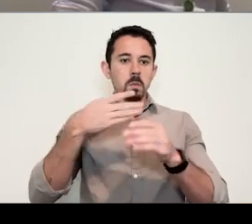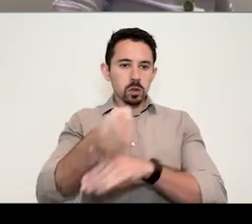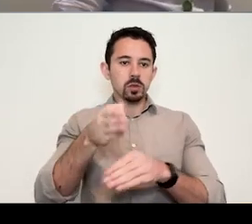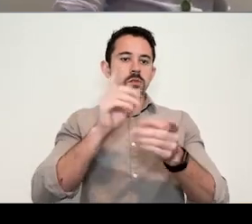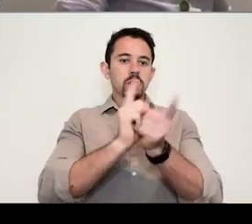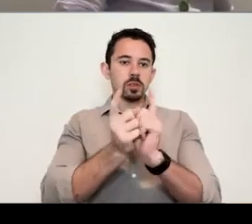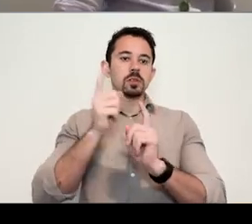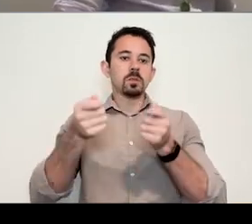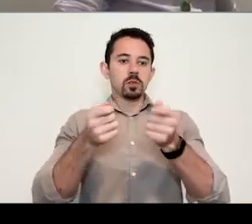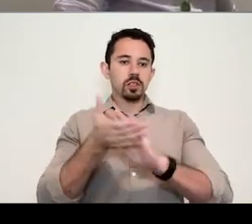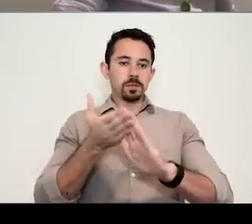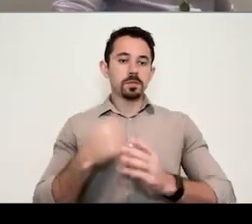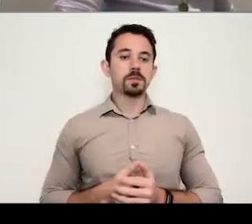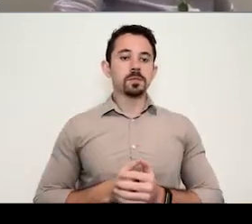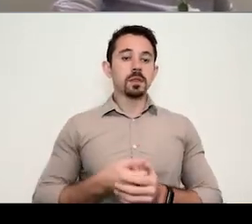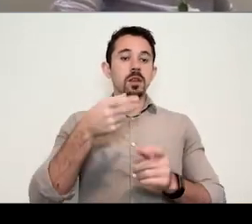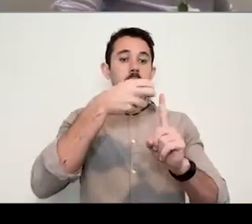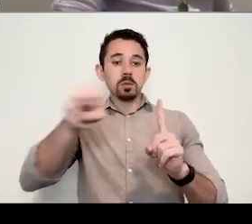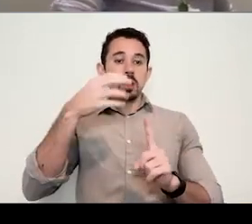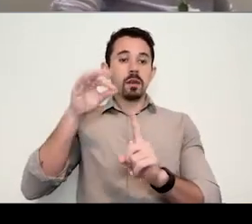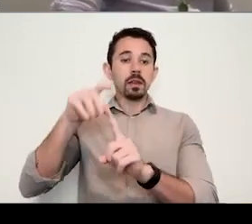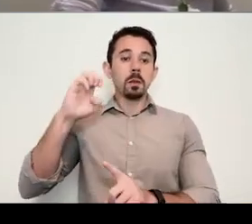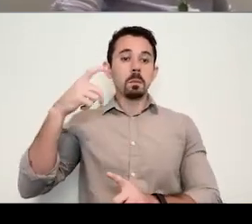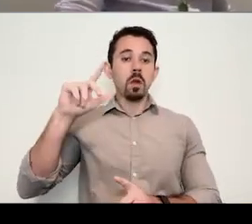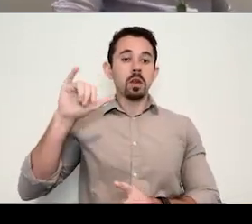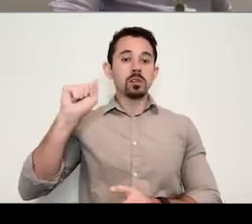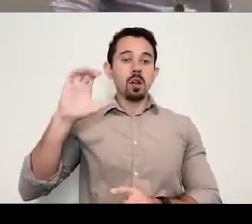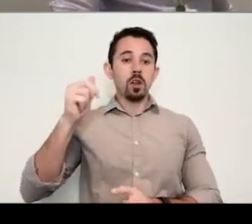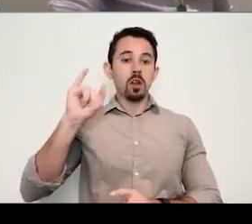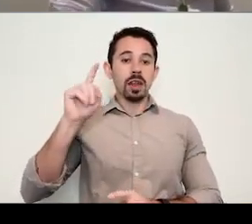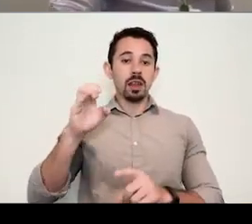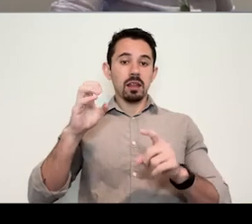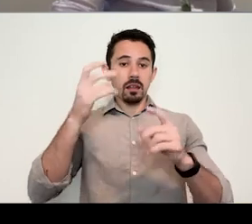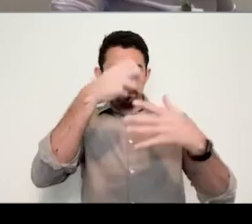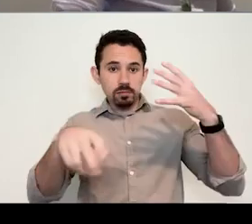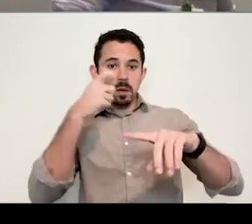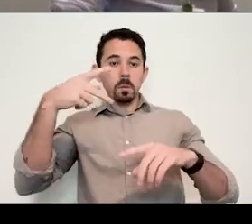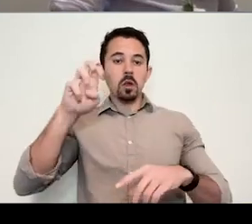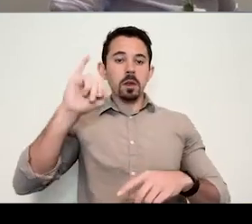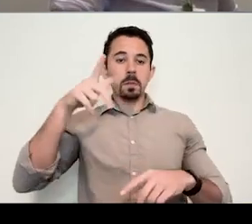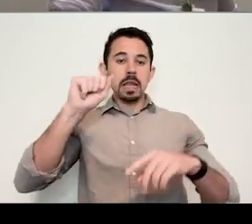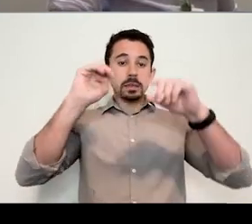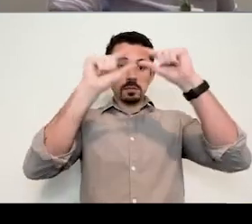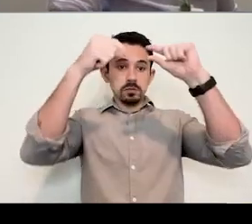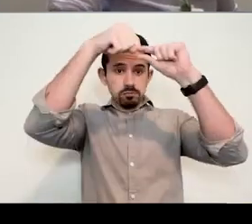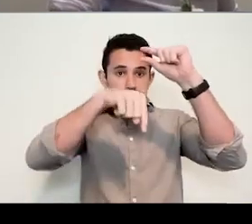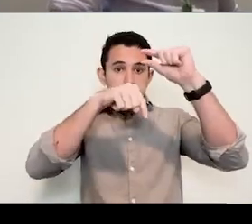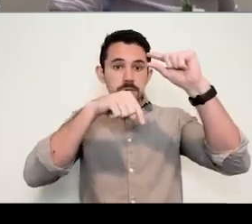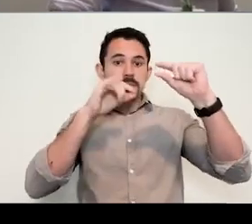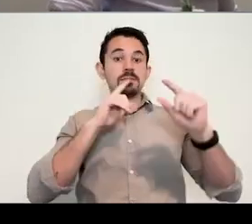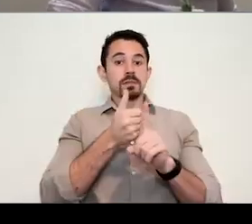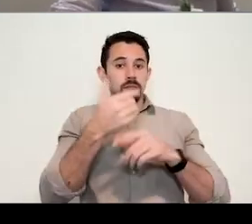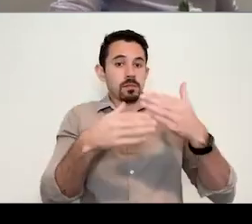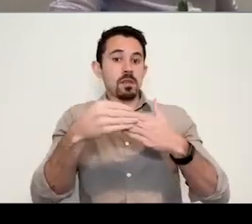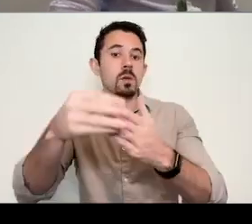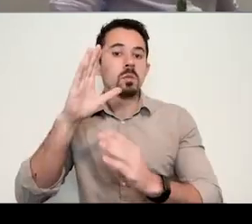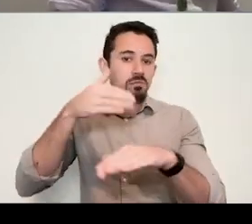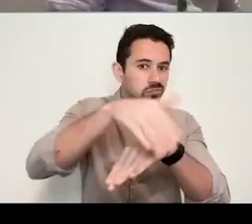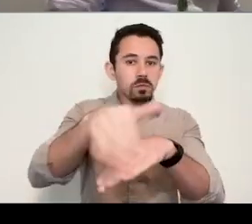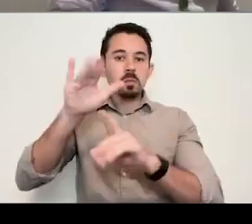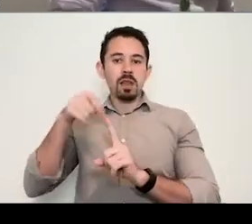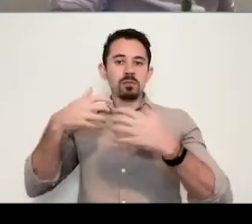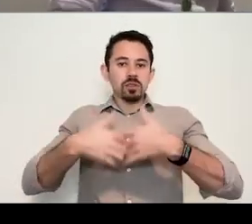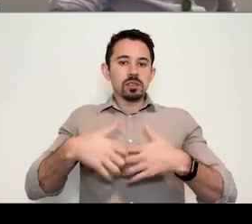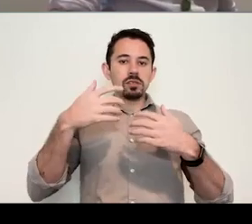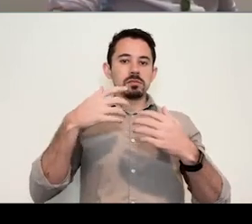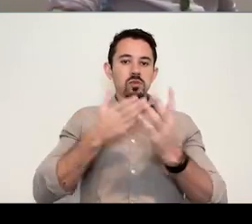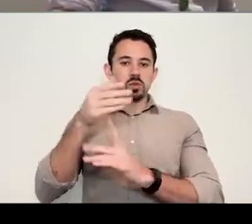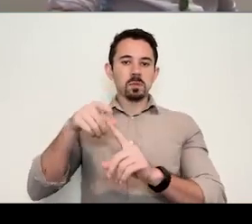the physical chemical properties of the exopolysaccharide. The Pel exopolysaccharide